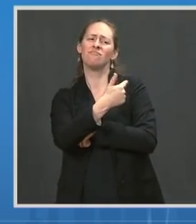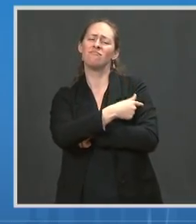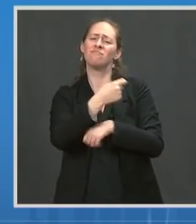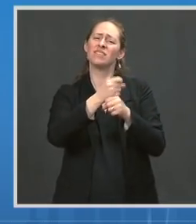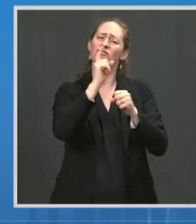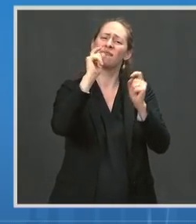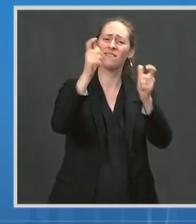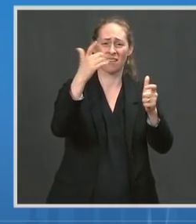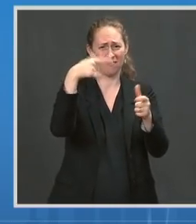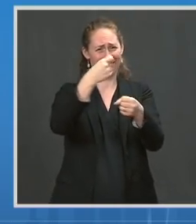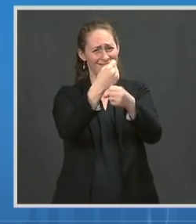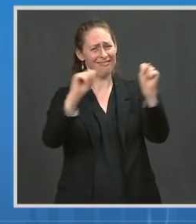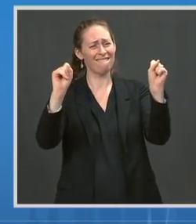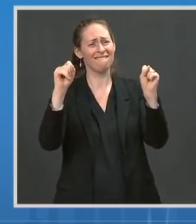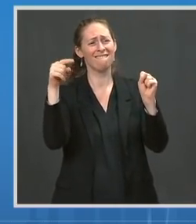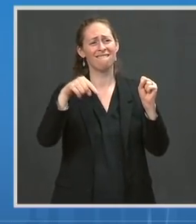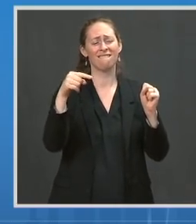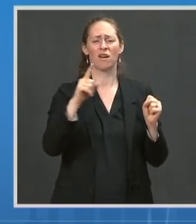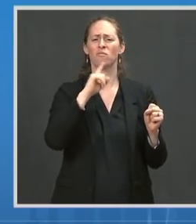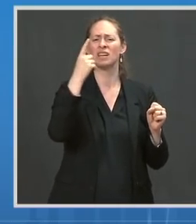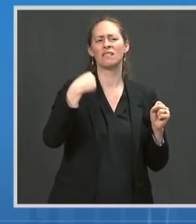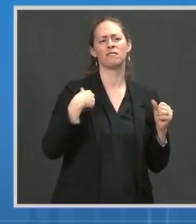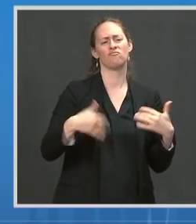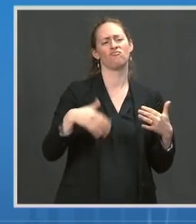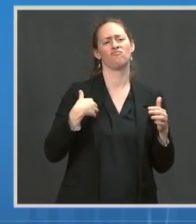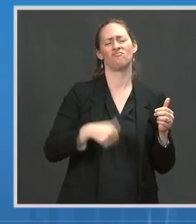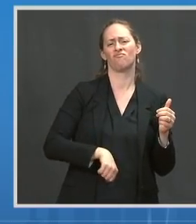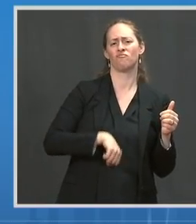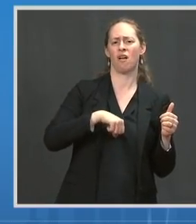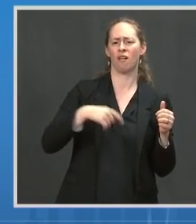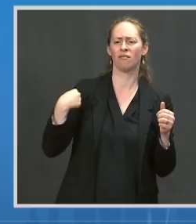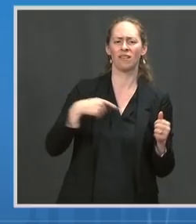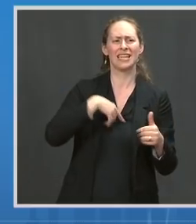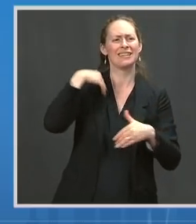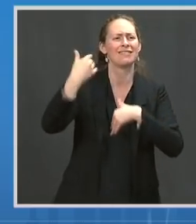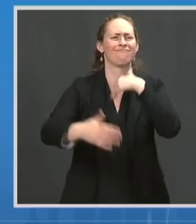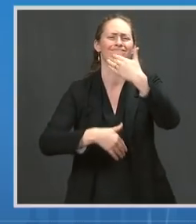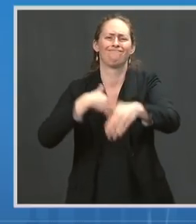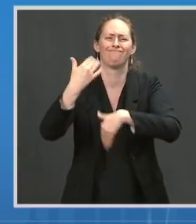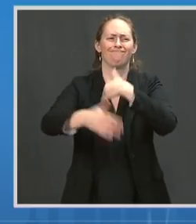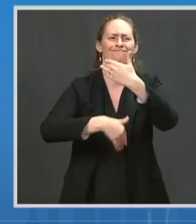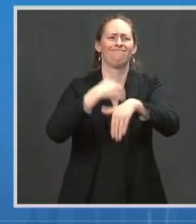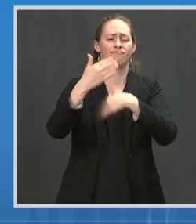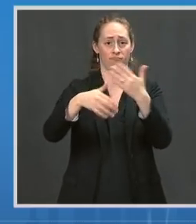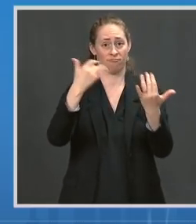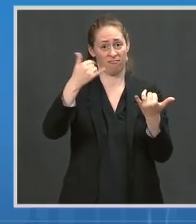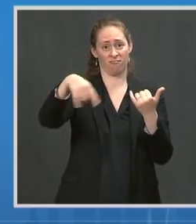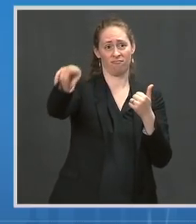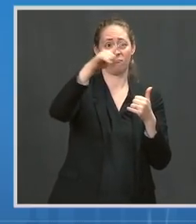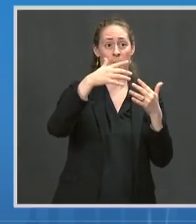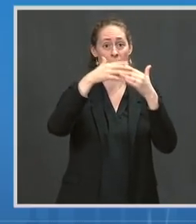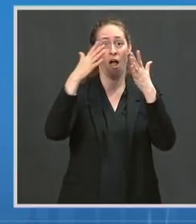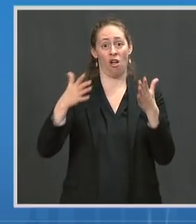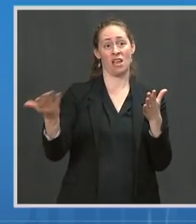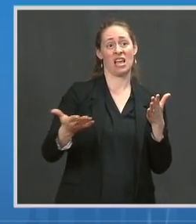I am proud of the progress we've made. More than one third of the U.S. population has received at least one dose,